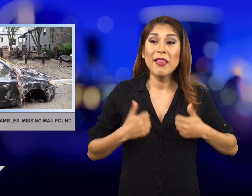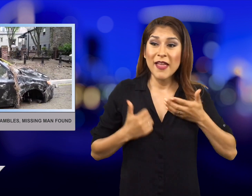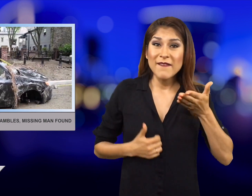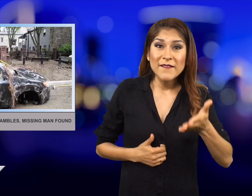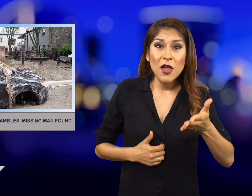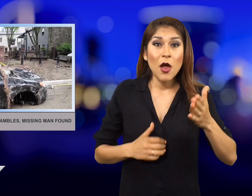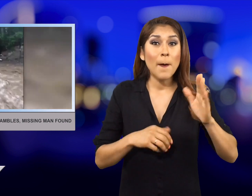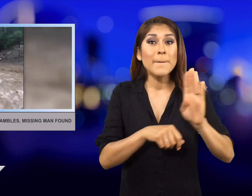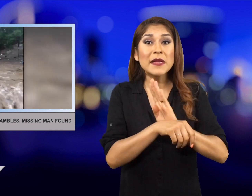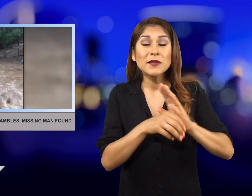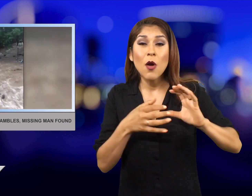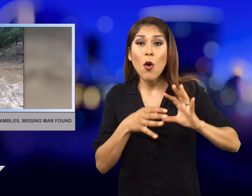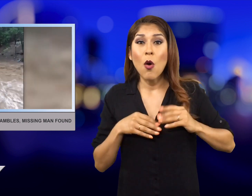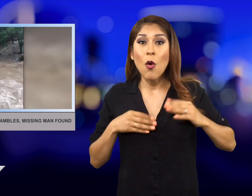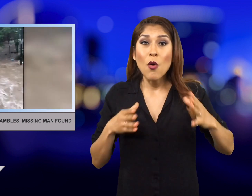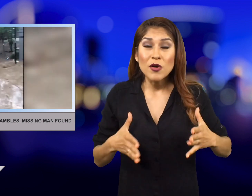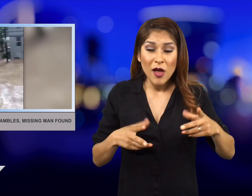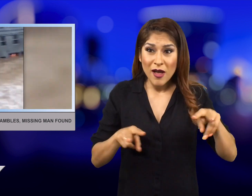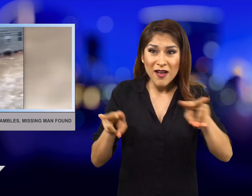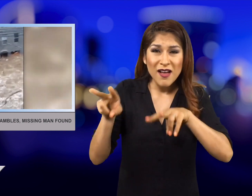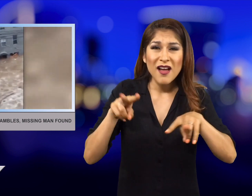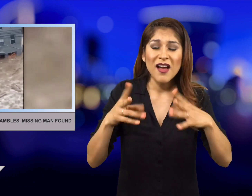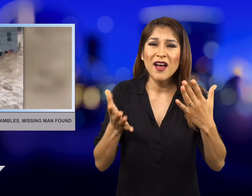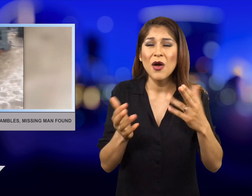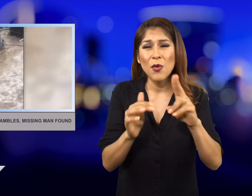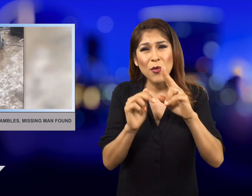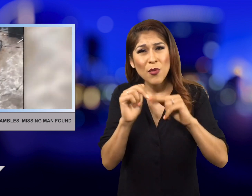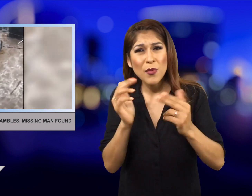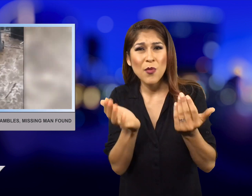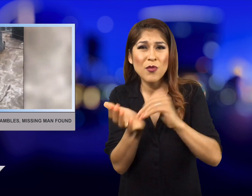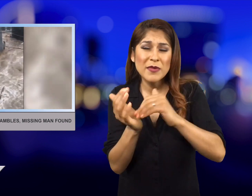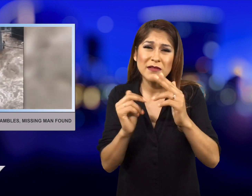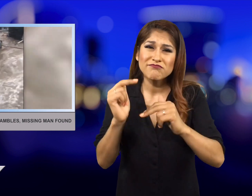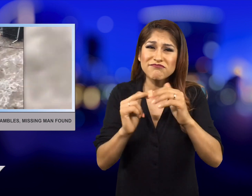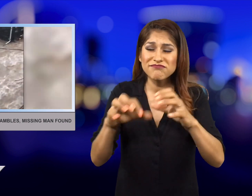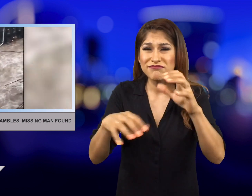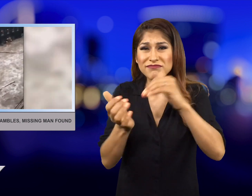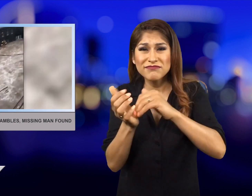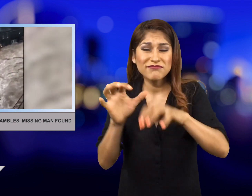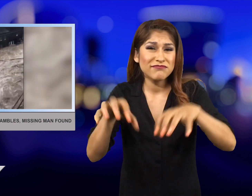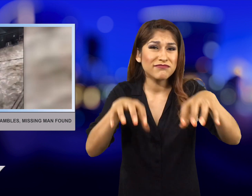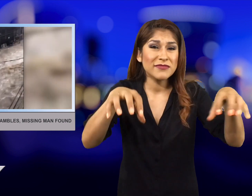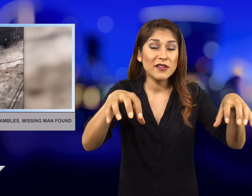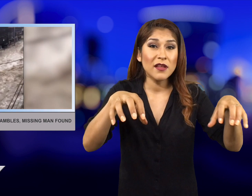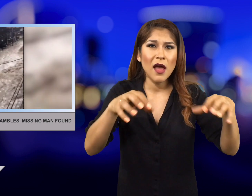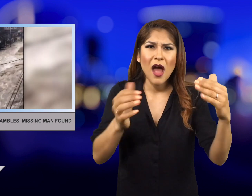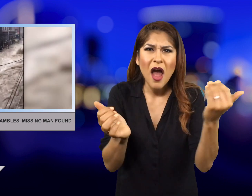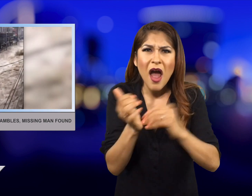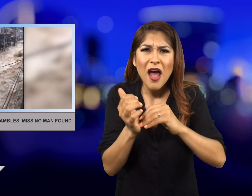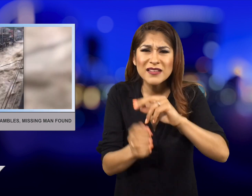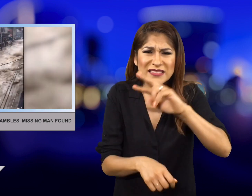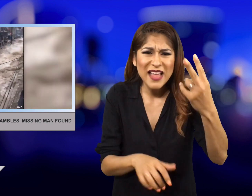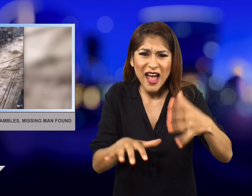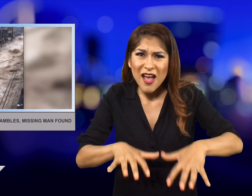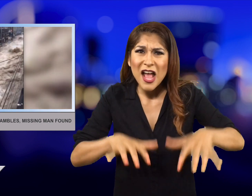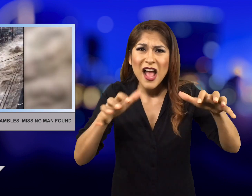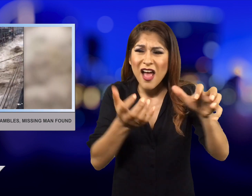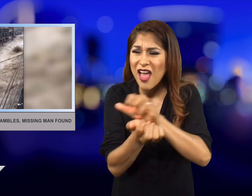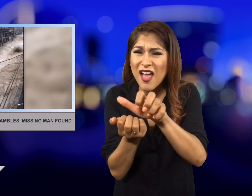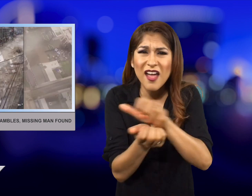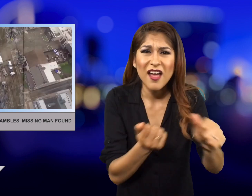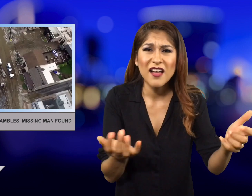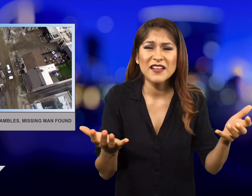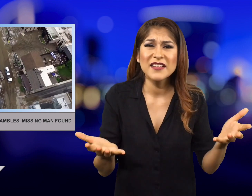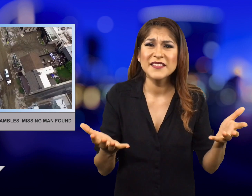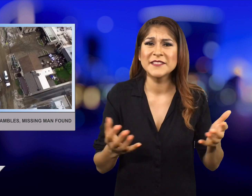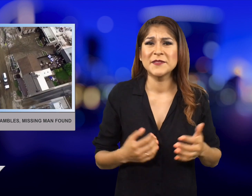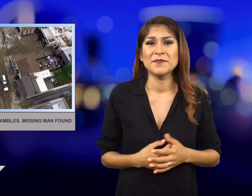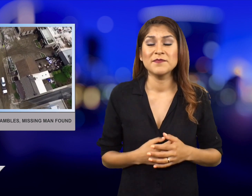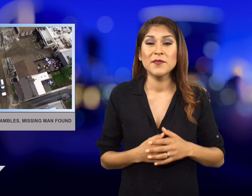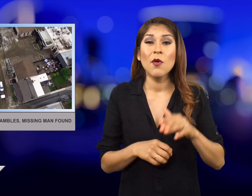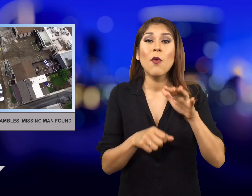which means the rebuilding residents and business owners did after the 2016 flood is all gone now.